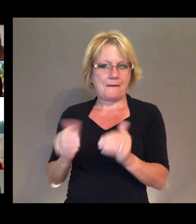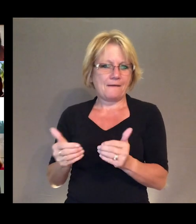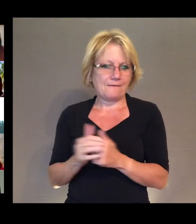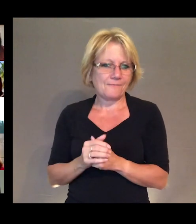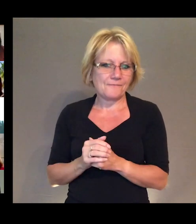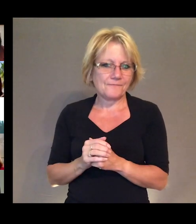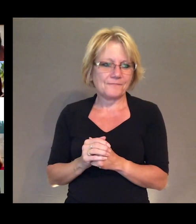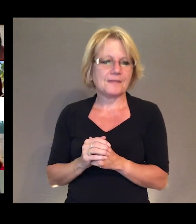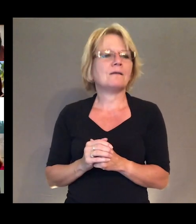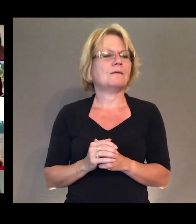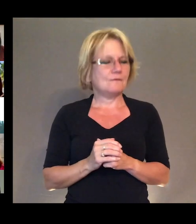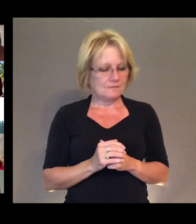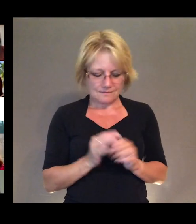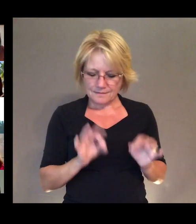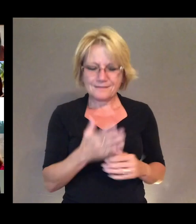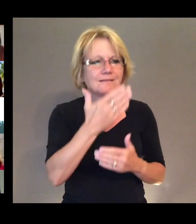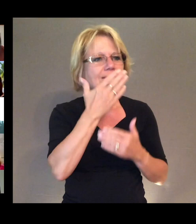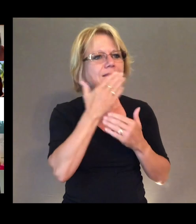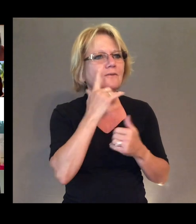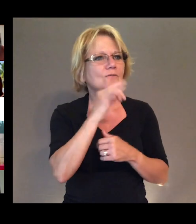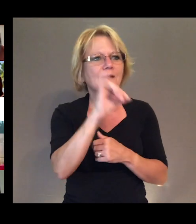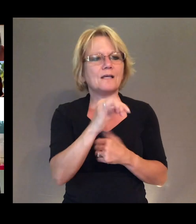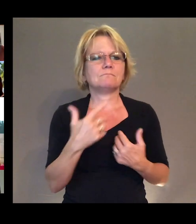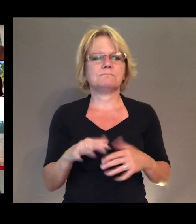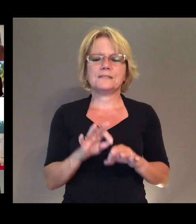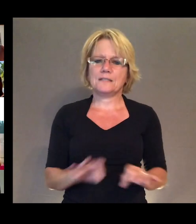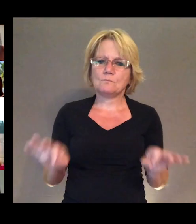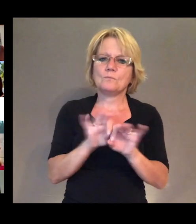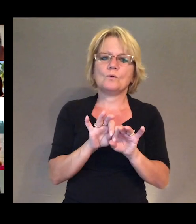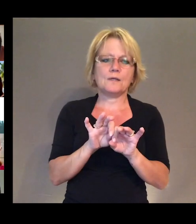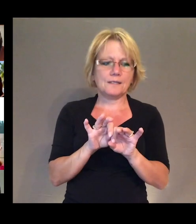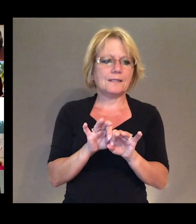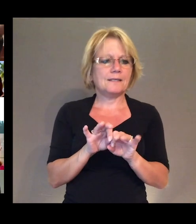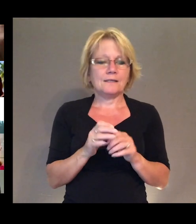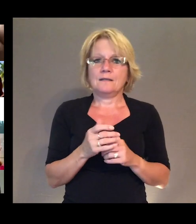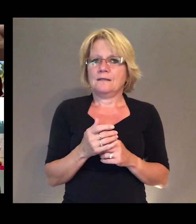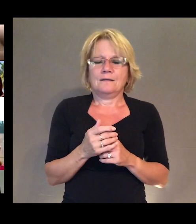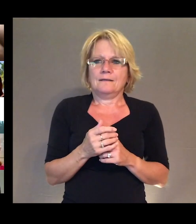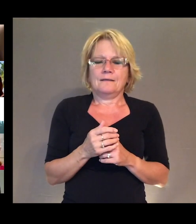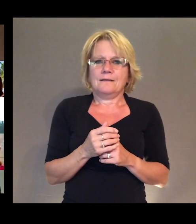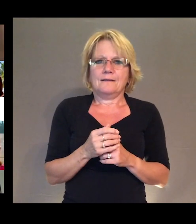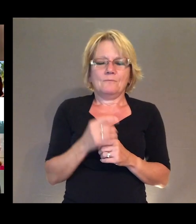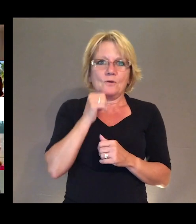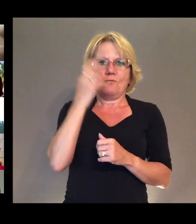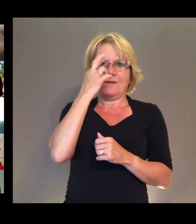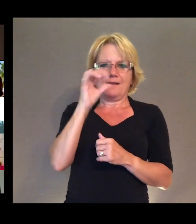Absolutely thank you for that. And that's extremely important. You don't even realize it. And sometimes I think when we're talking about advantage and privilege,